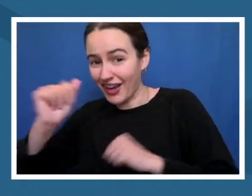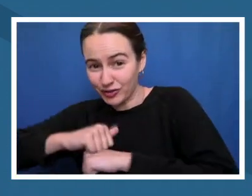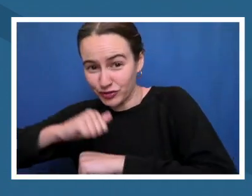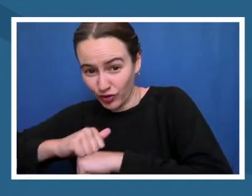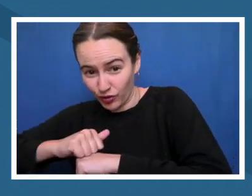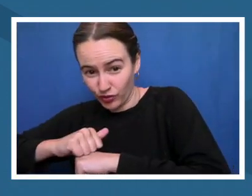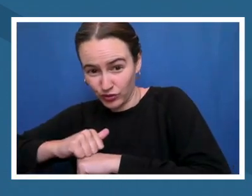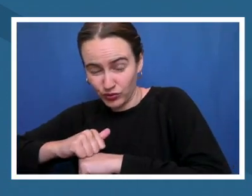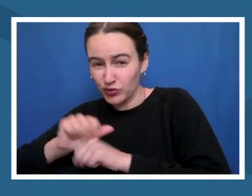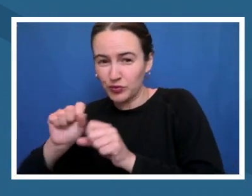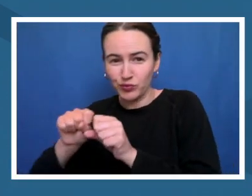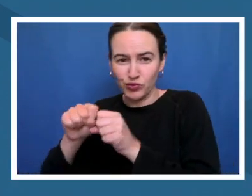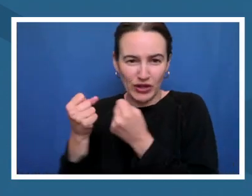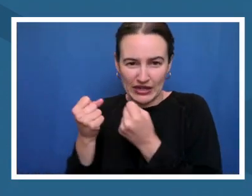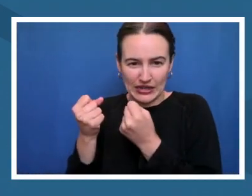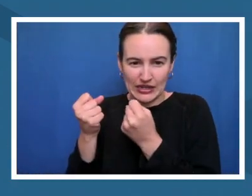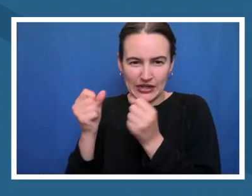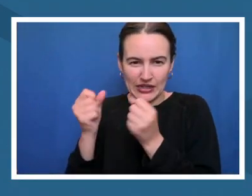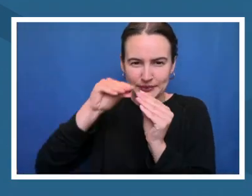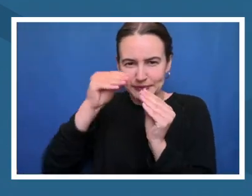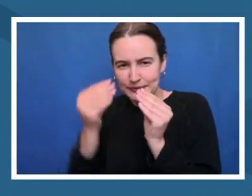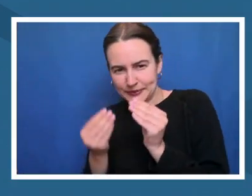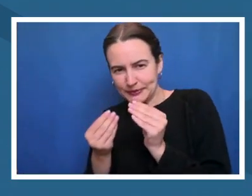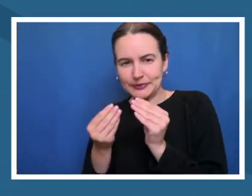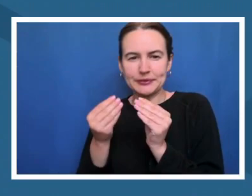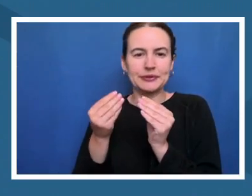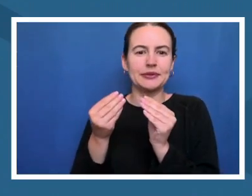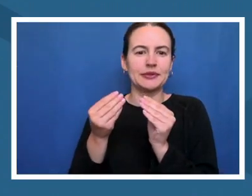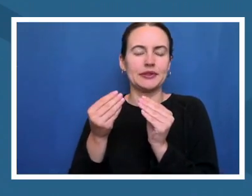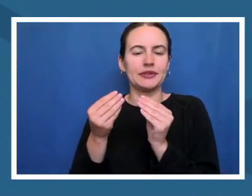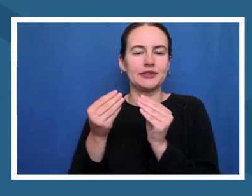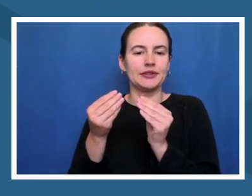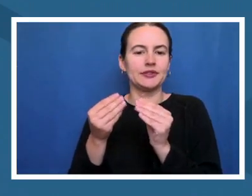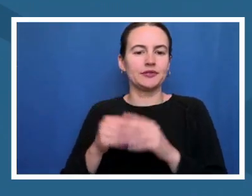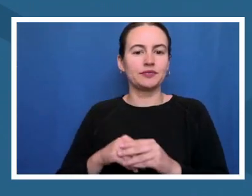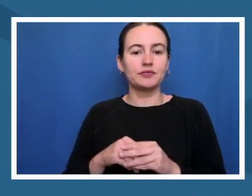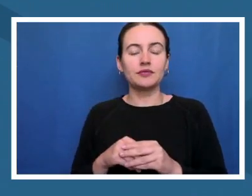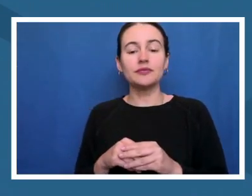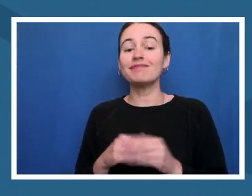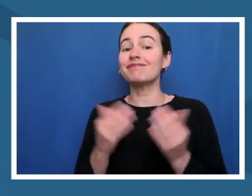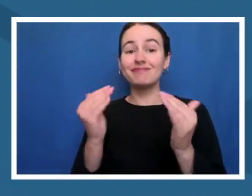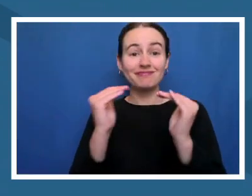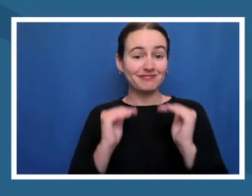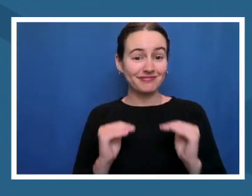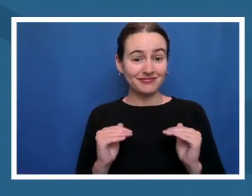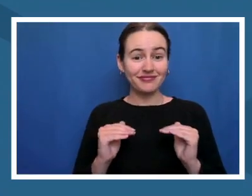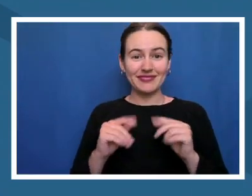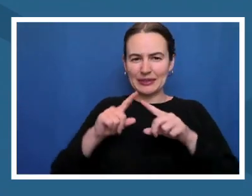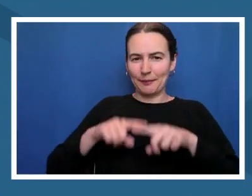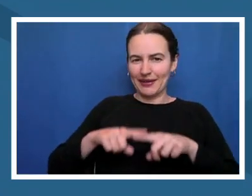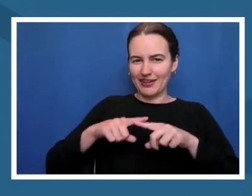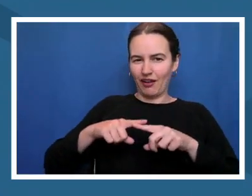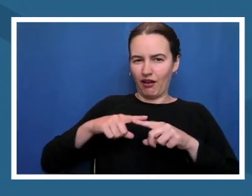into this specific shape and then depending on what this is made